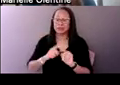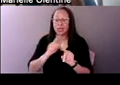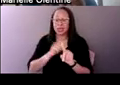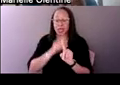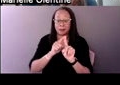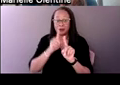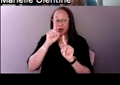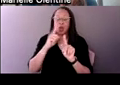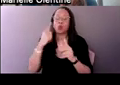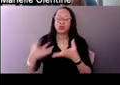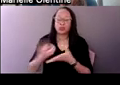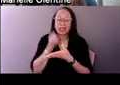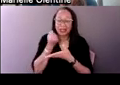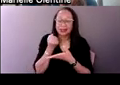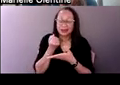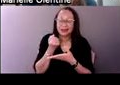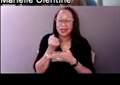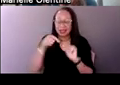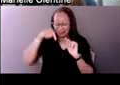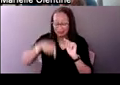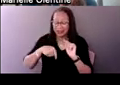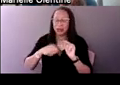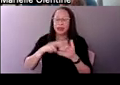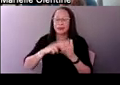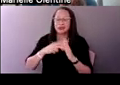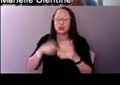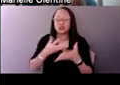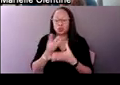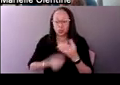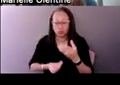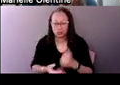So you will also notice that only one film sold